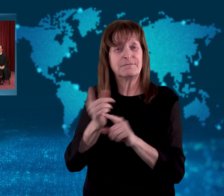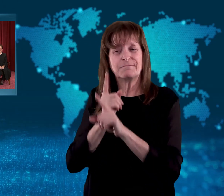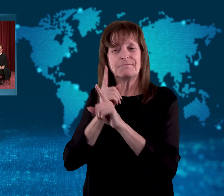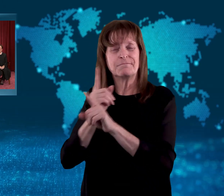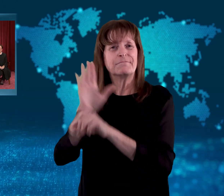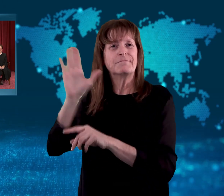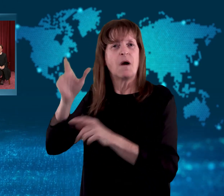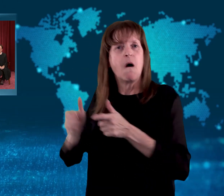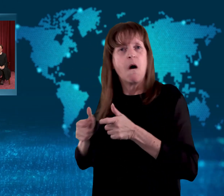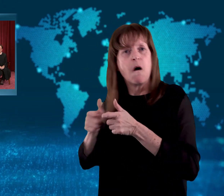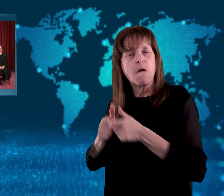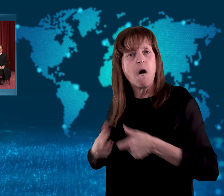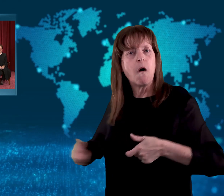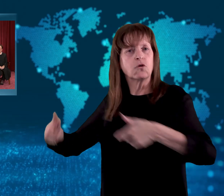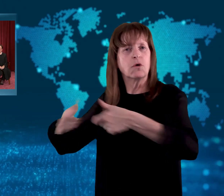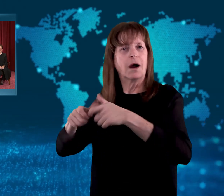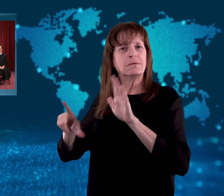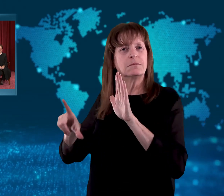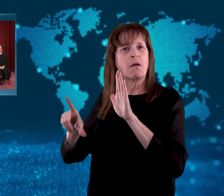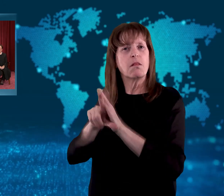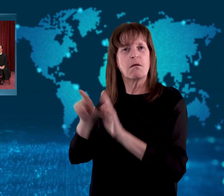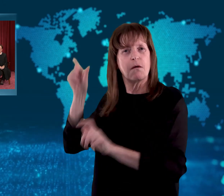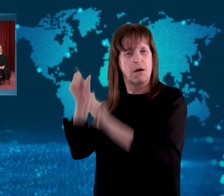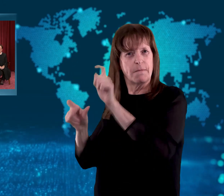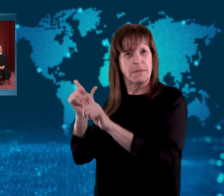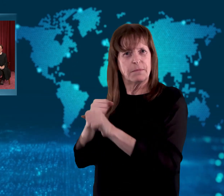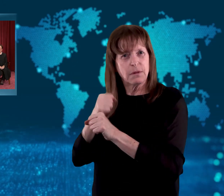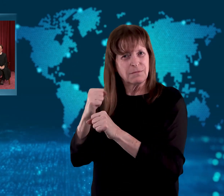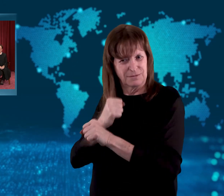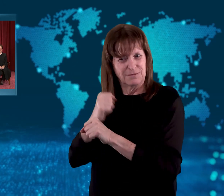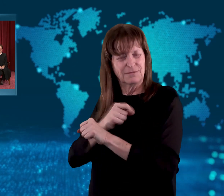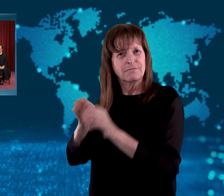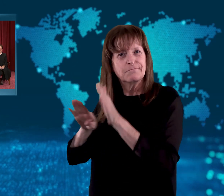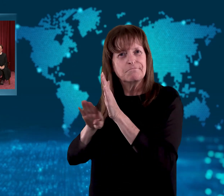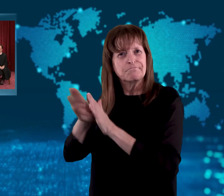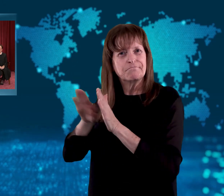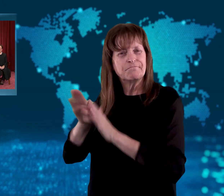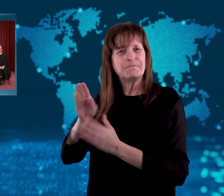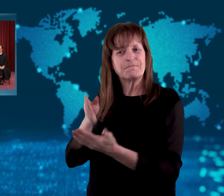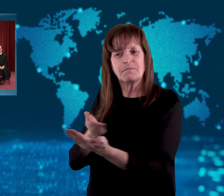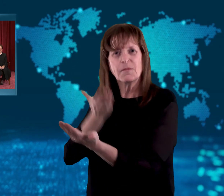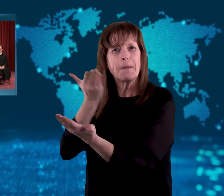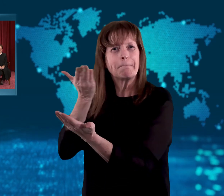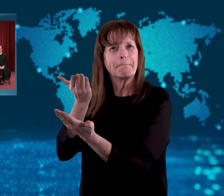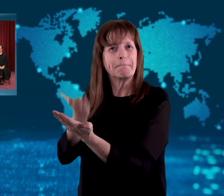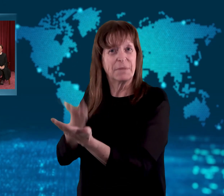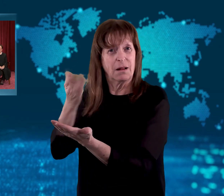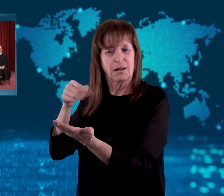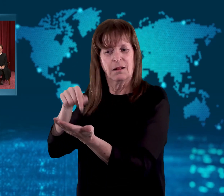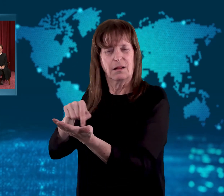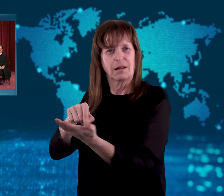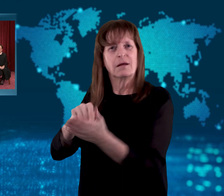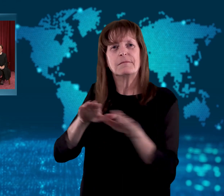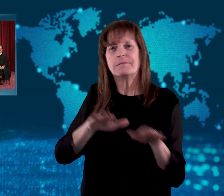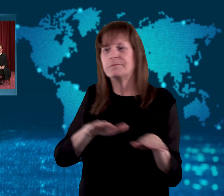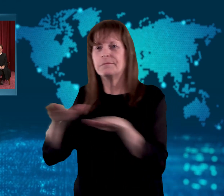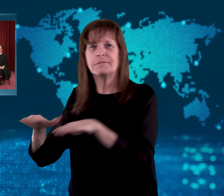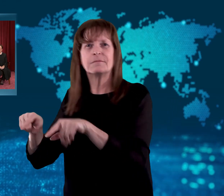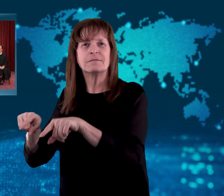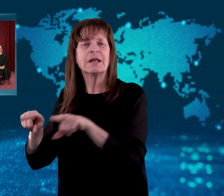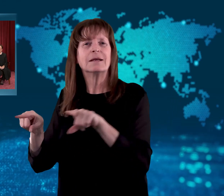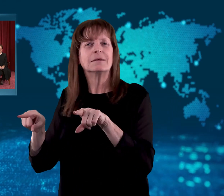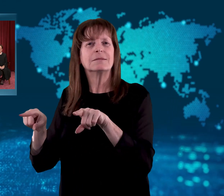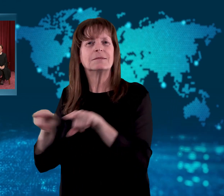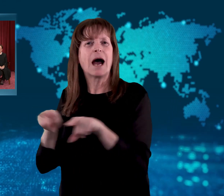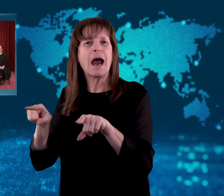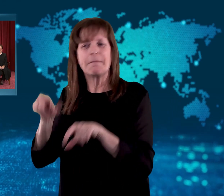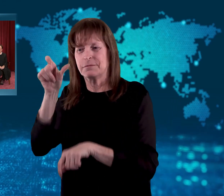It appears they may side with religious plaintiffs.